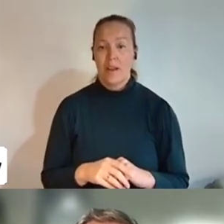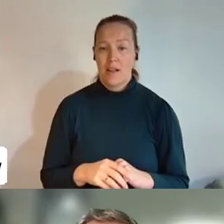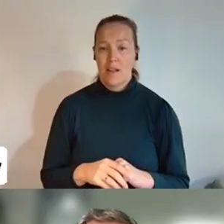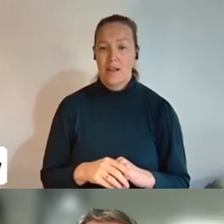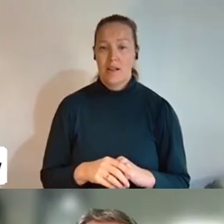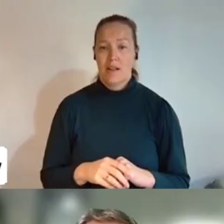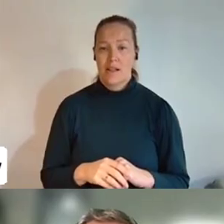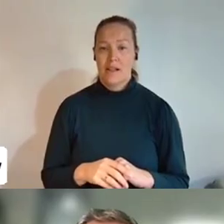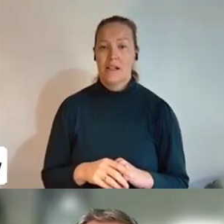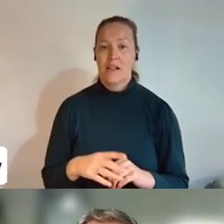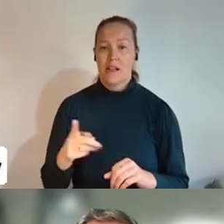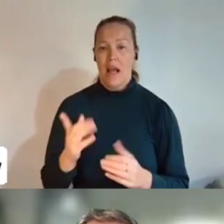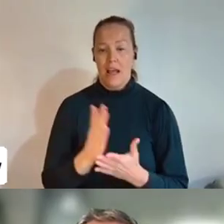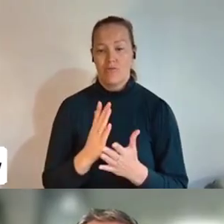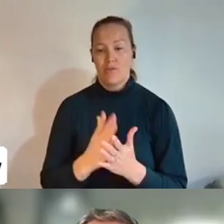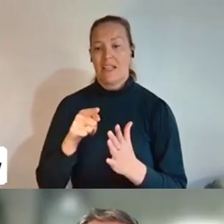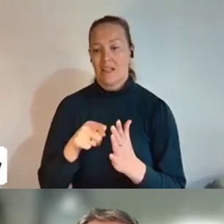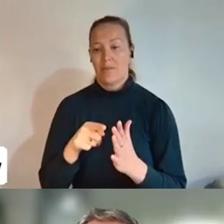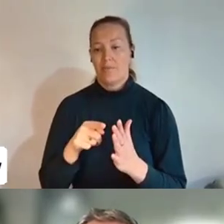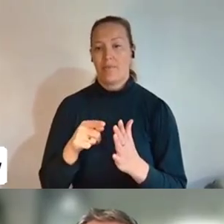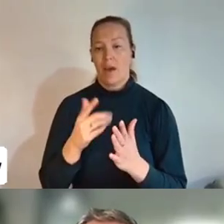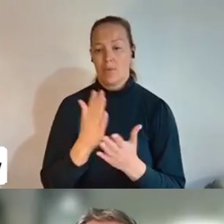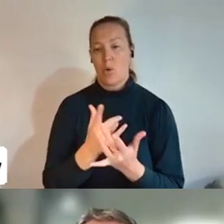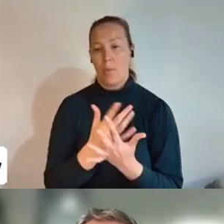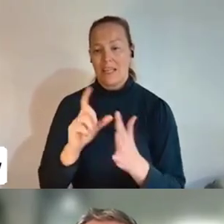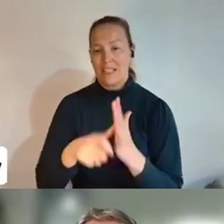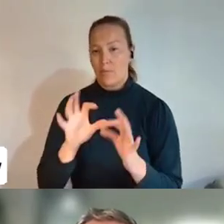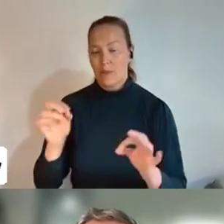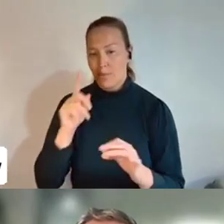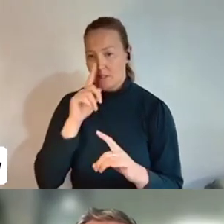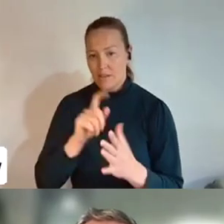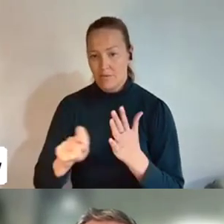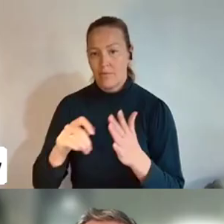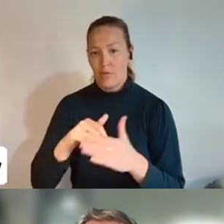be part of that 71% who didn't cast a ballot. We've heard the Electoral Access Fund mentioned